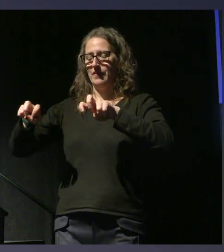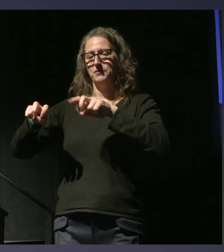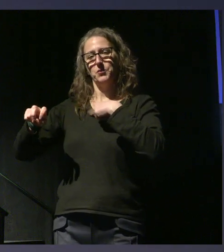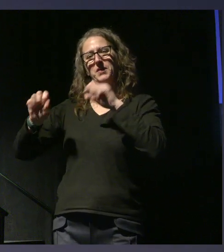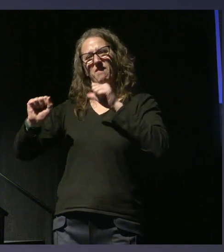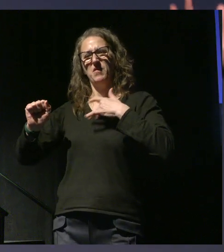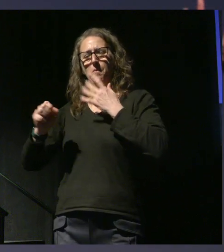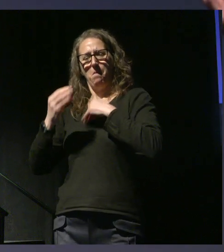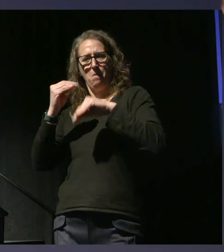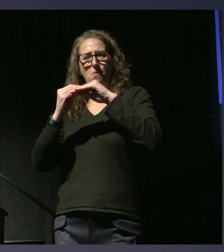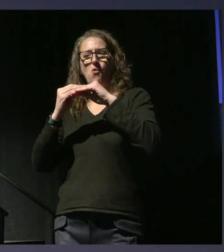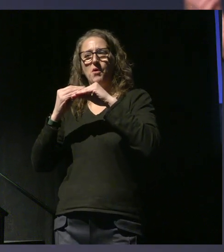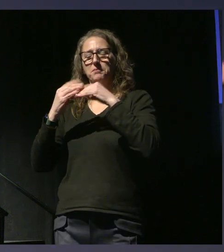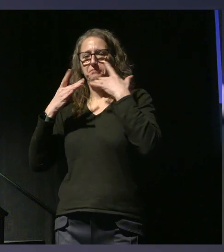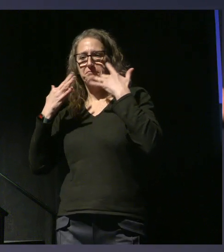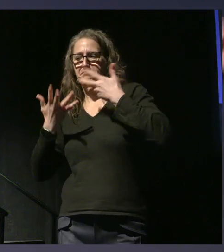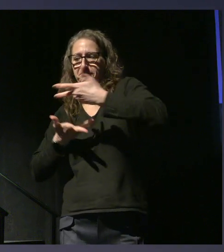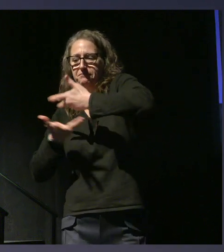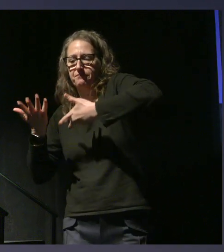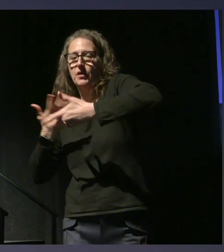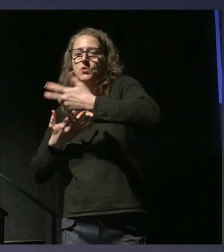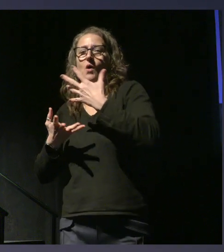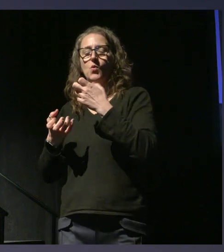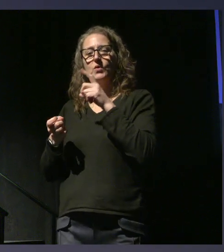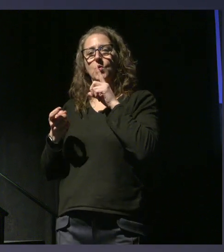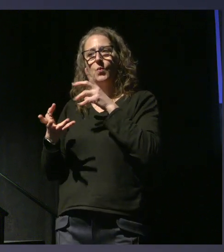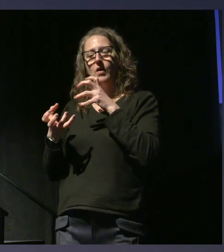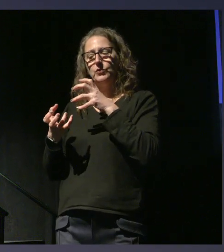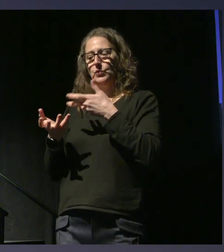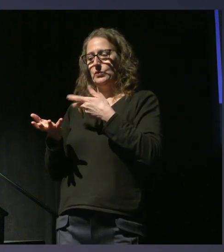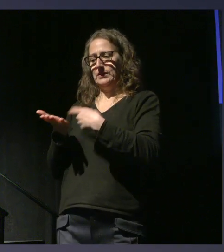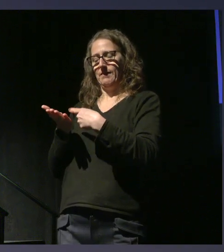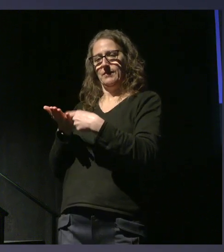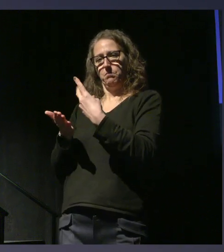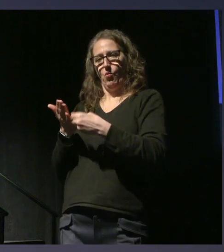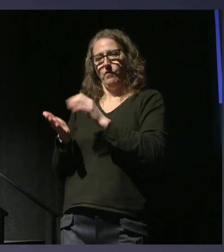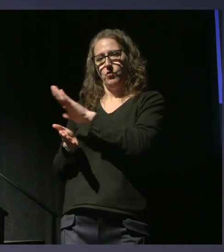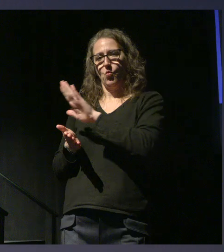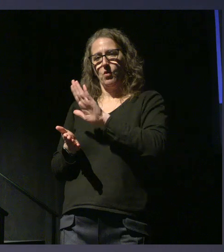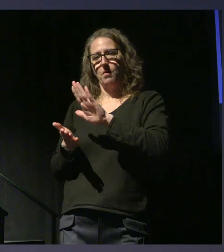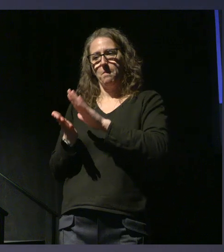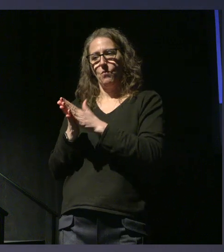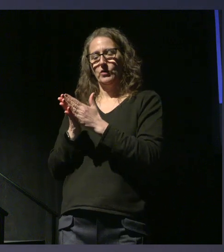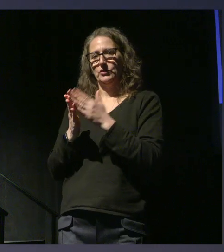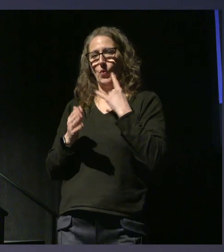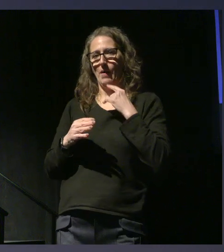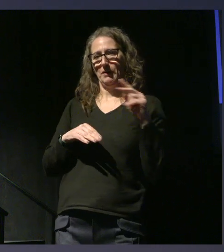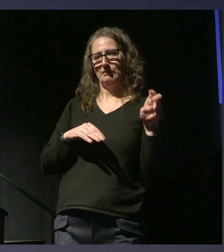but I just wanted the audience to have a sense of each of your books in that way. Okay, so I'm gonna shuffle on over here